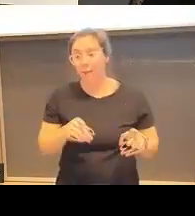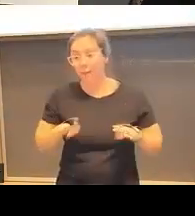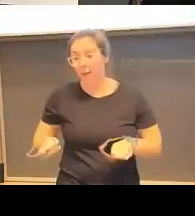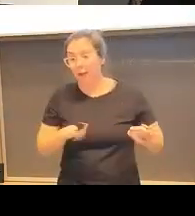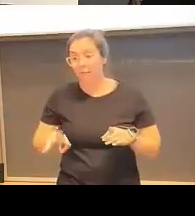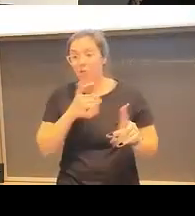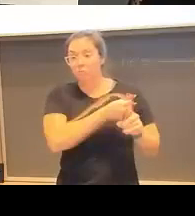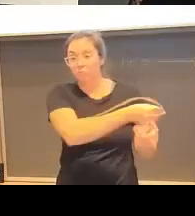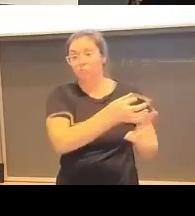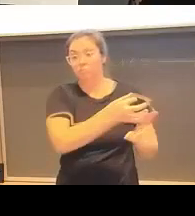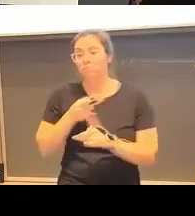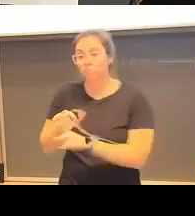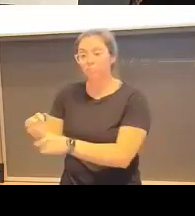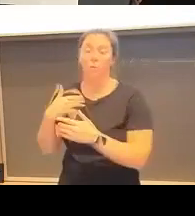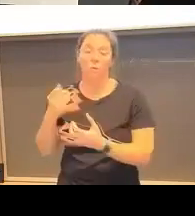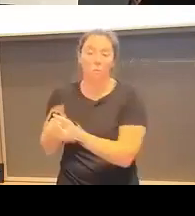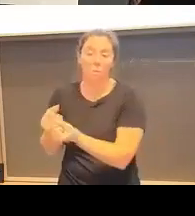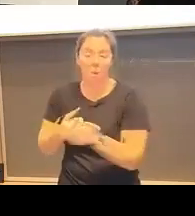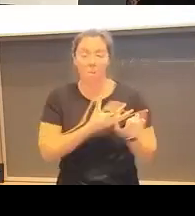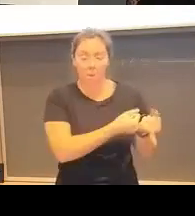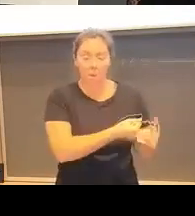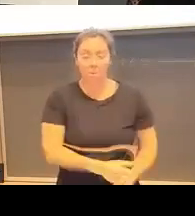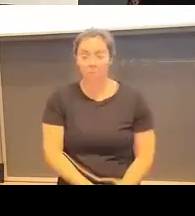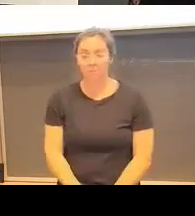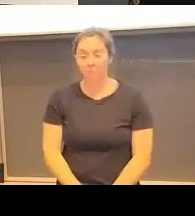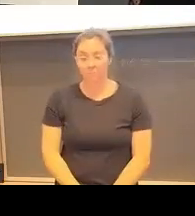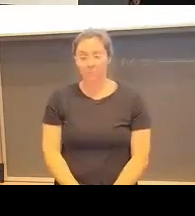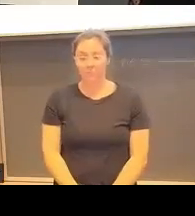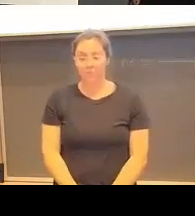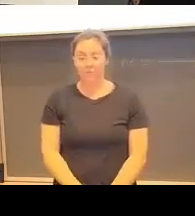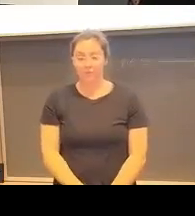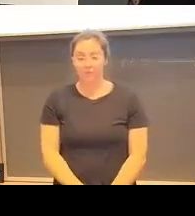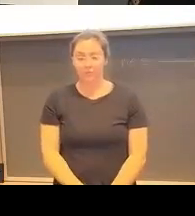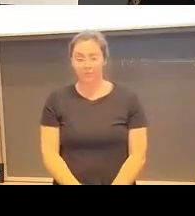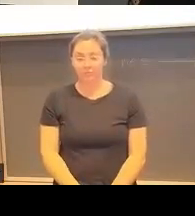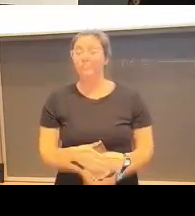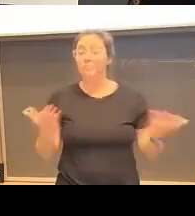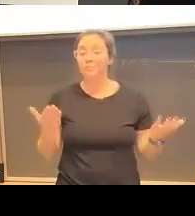we can support them in different ways okay well we have a couple of questions that have come in